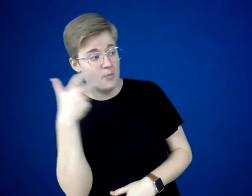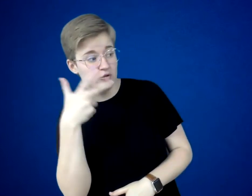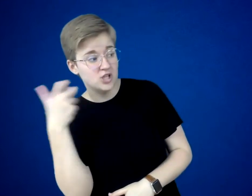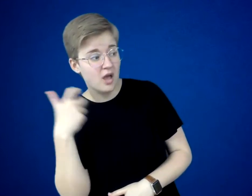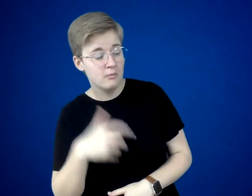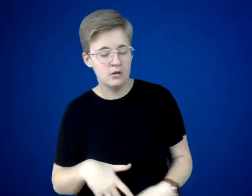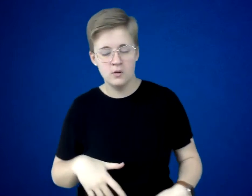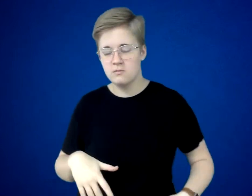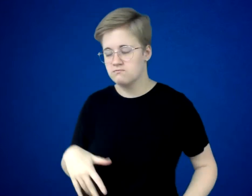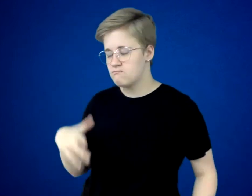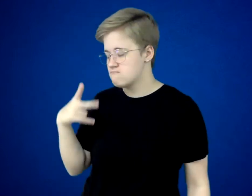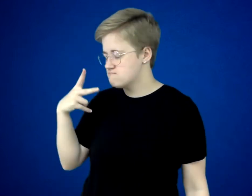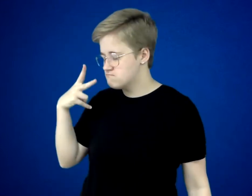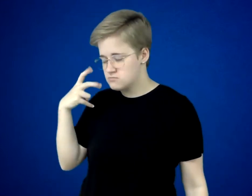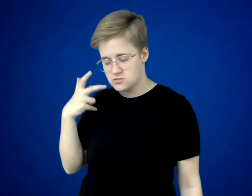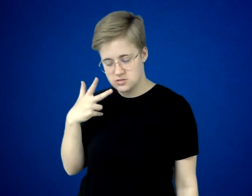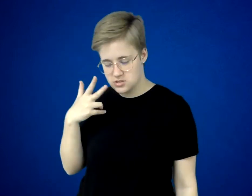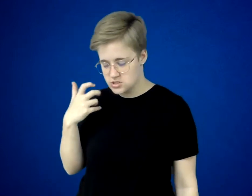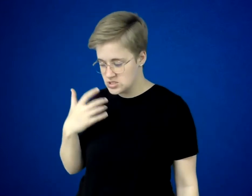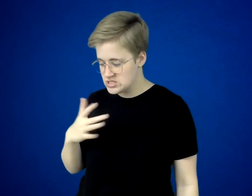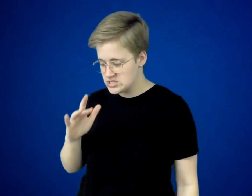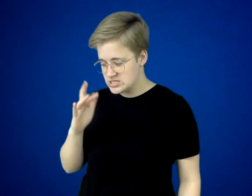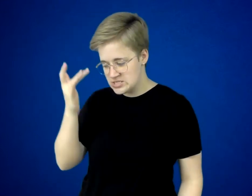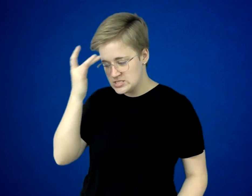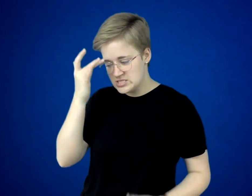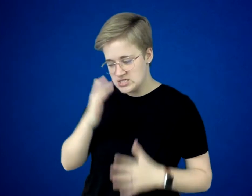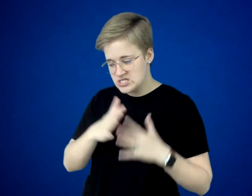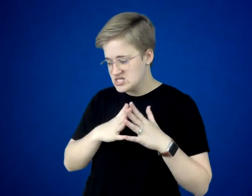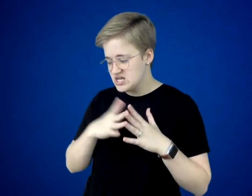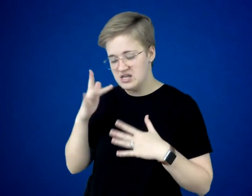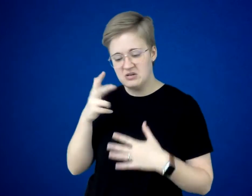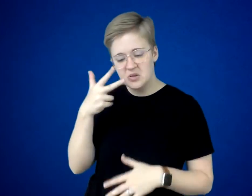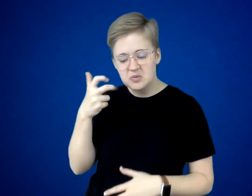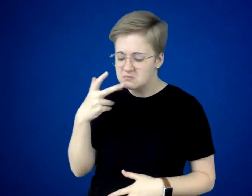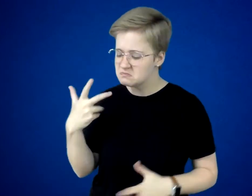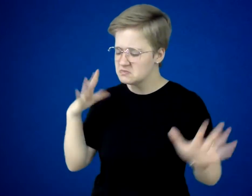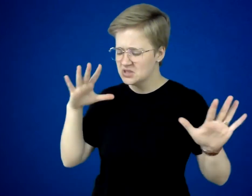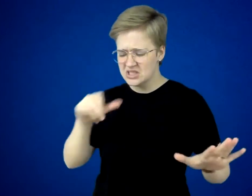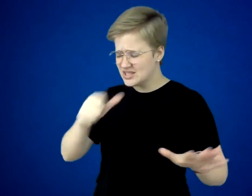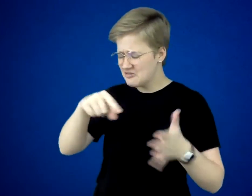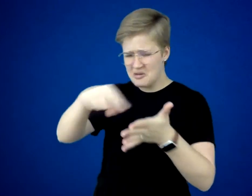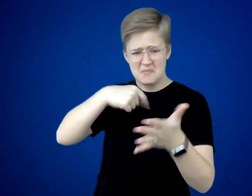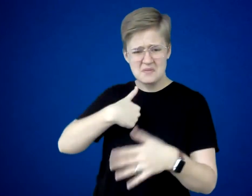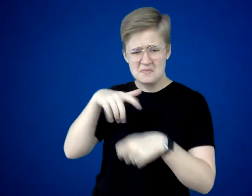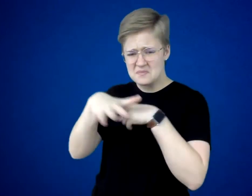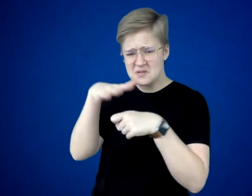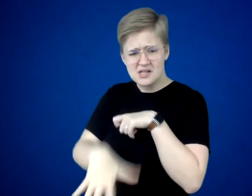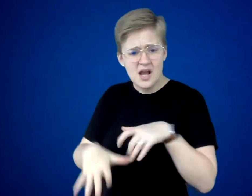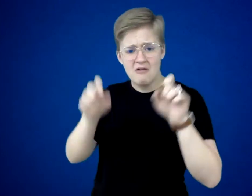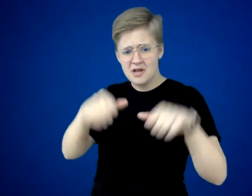dark. “Beauchamp. He don’t hardly pay me enough to get by, and now he’s giving us his rotten meat.